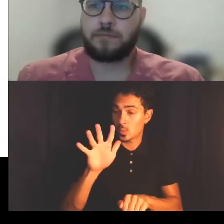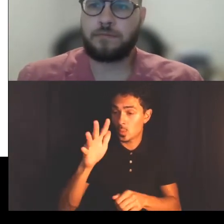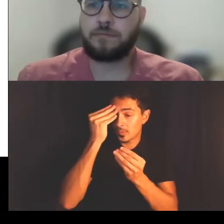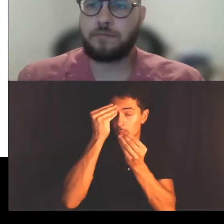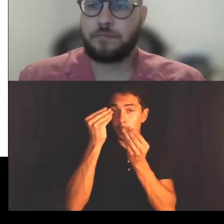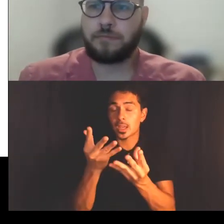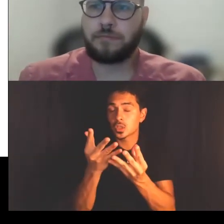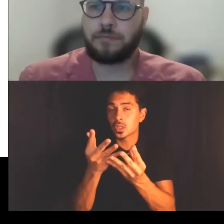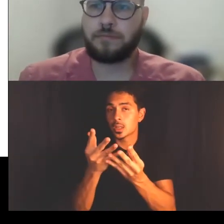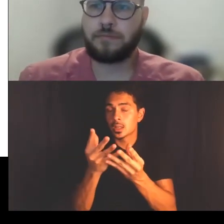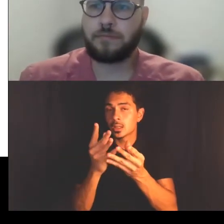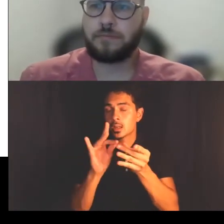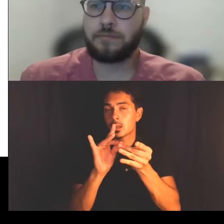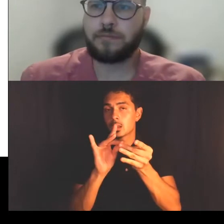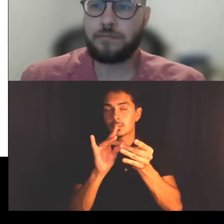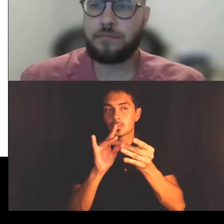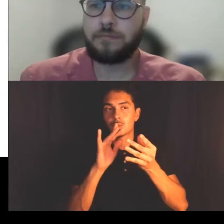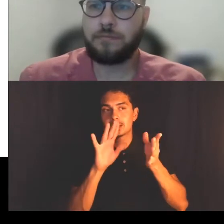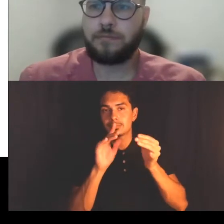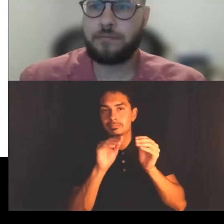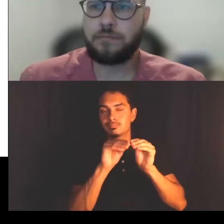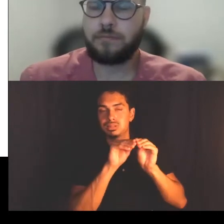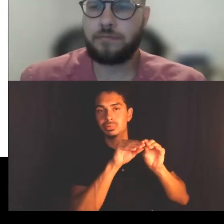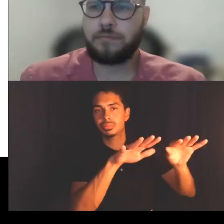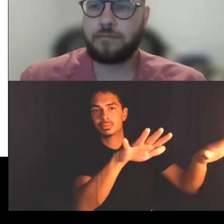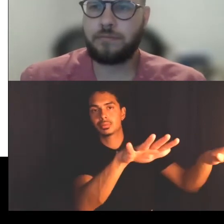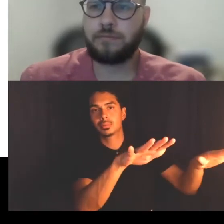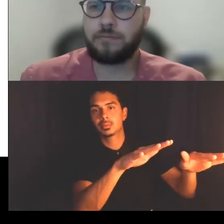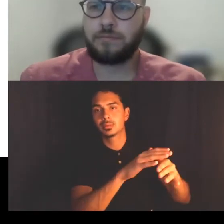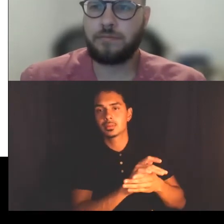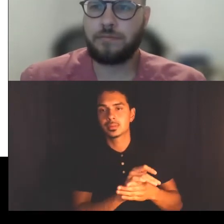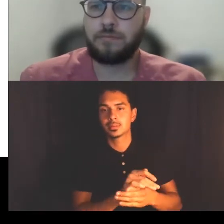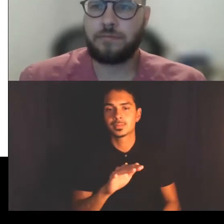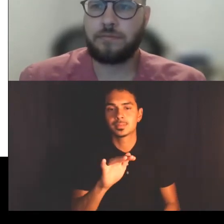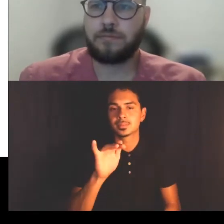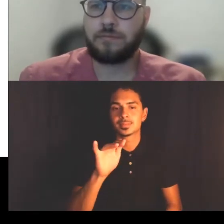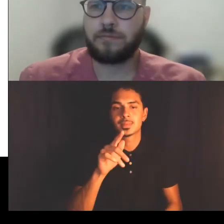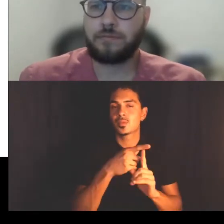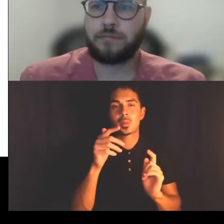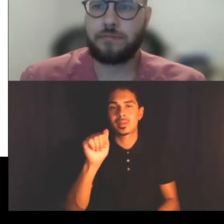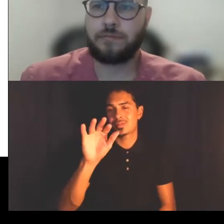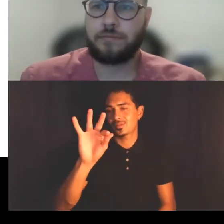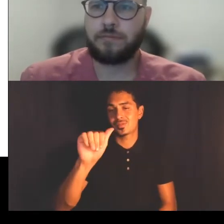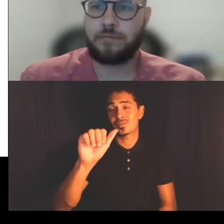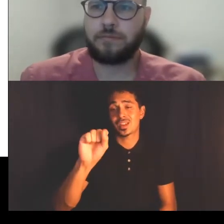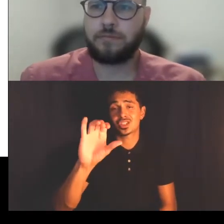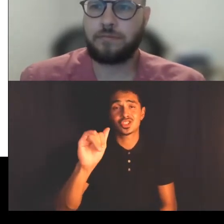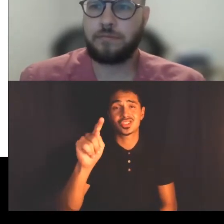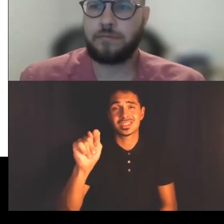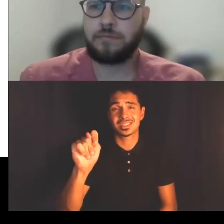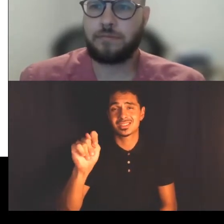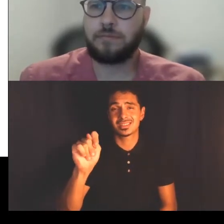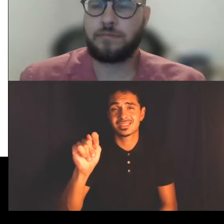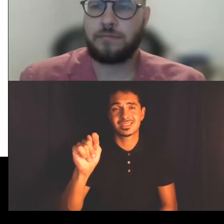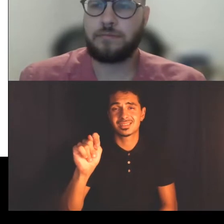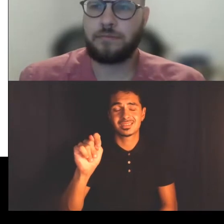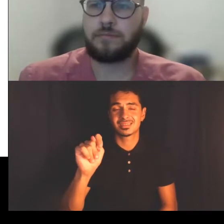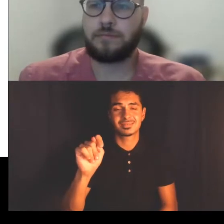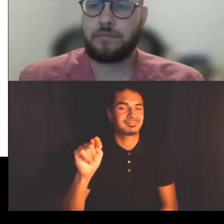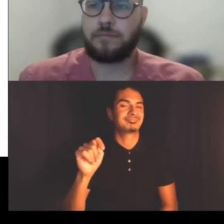from a fascist that somehow got her information from the Philly Trans Health Conference,